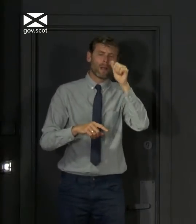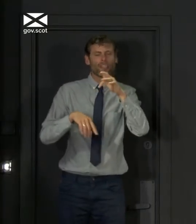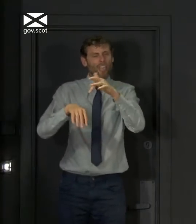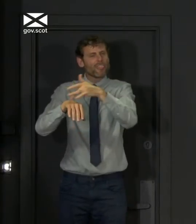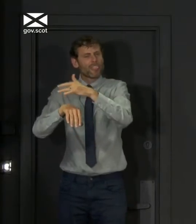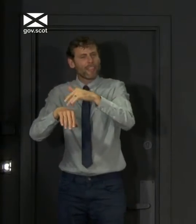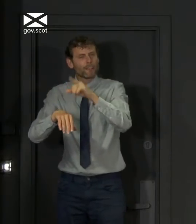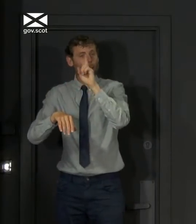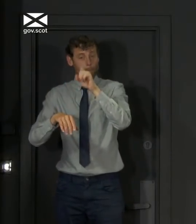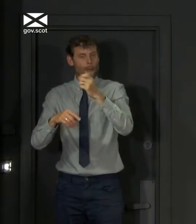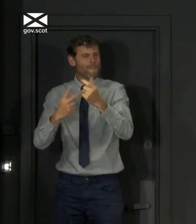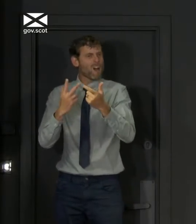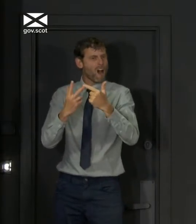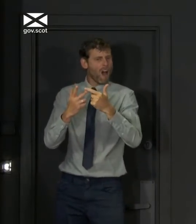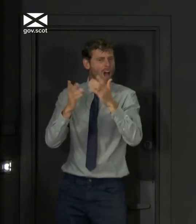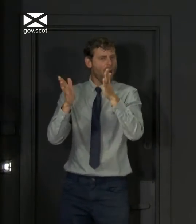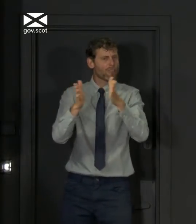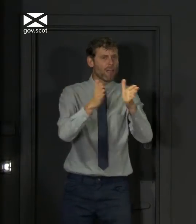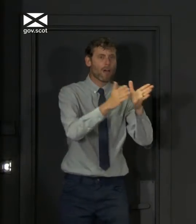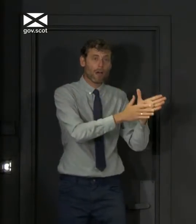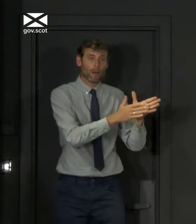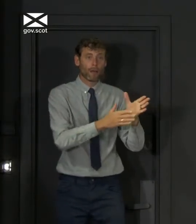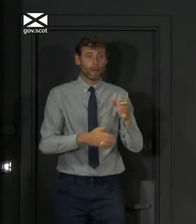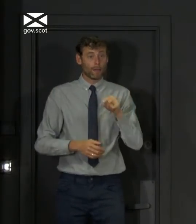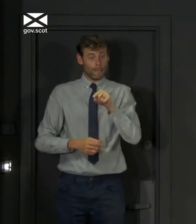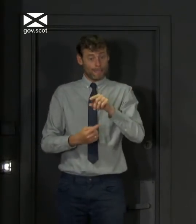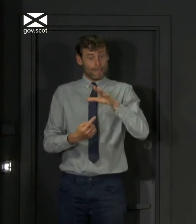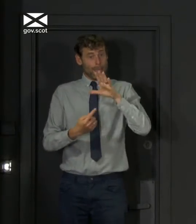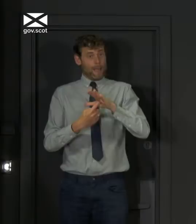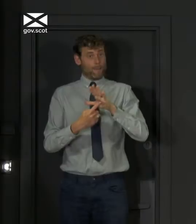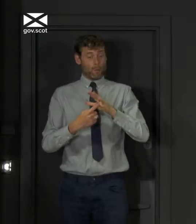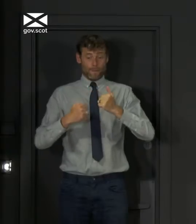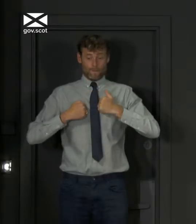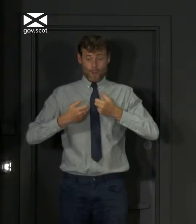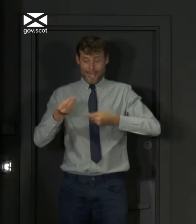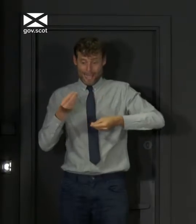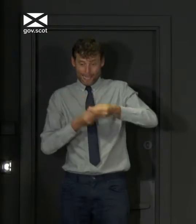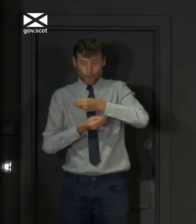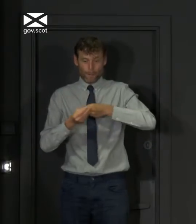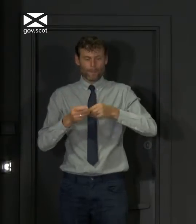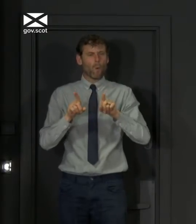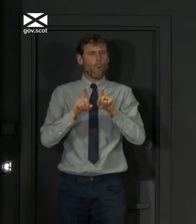important to our economy and to our international reputation. A flourishing arts and culture